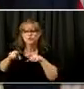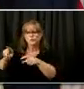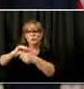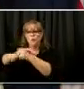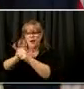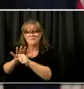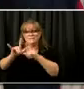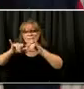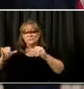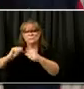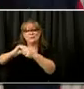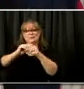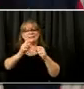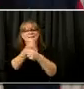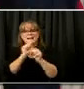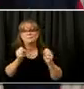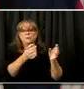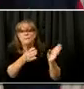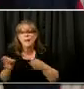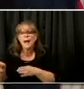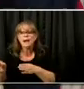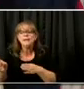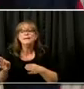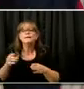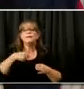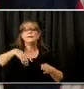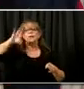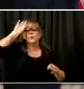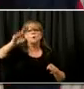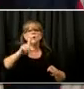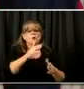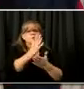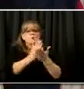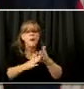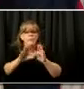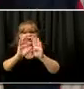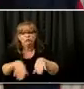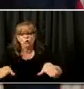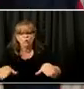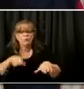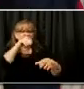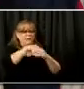some students in person and some students online they are working very hard to create